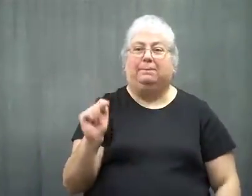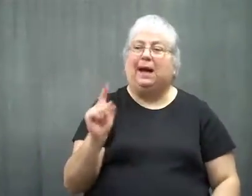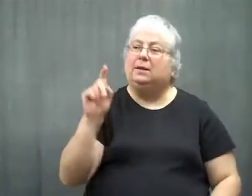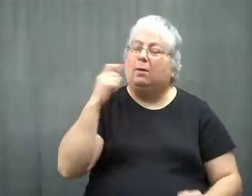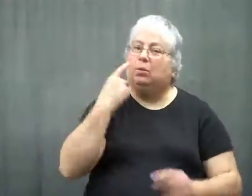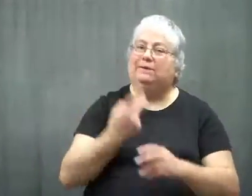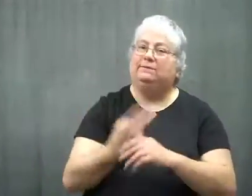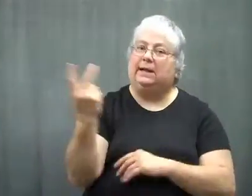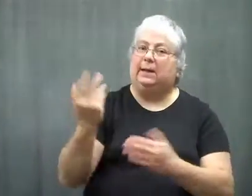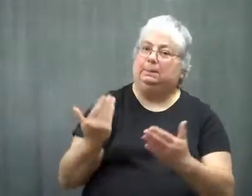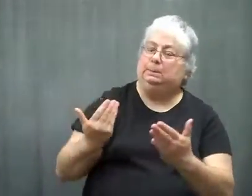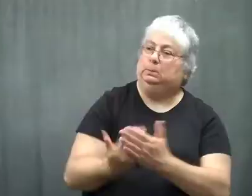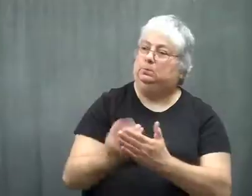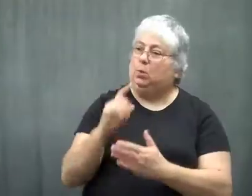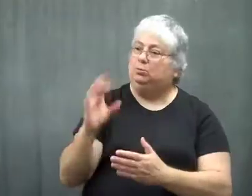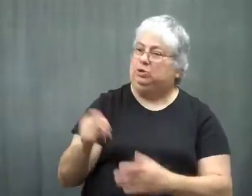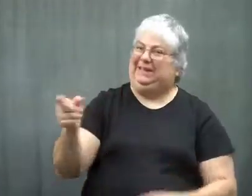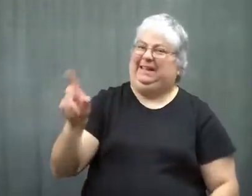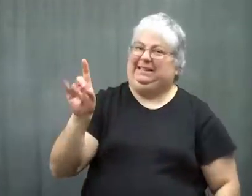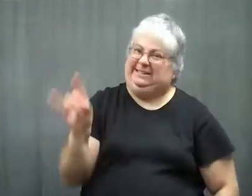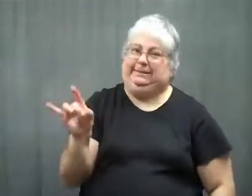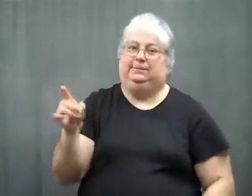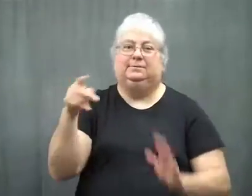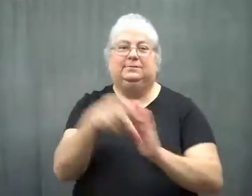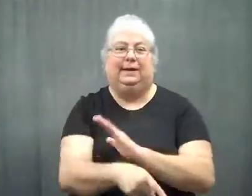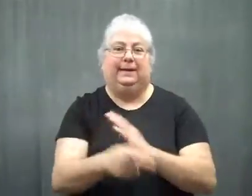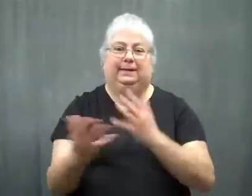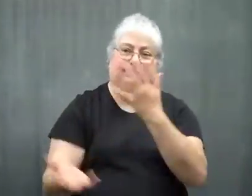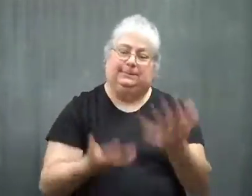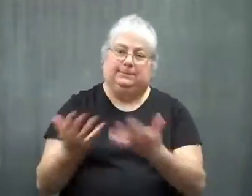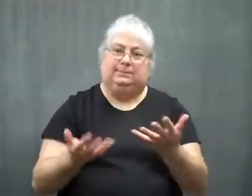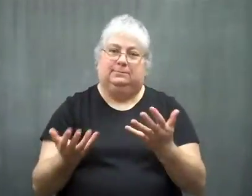but the prosecution failed to prove that she did the crime.